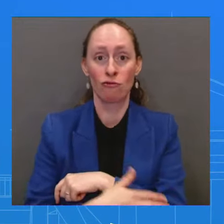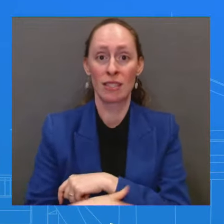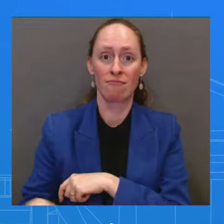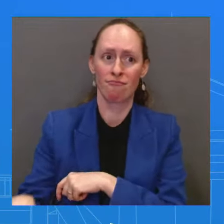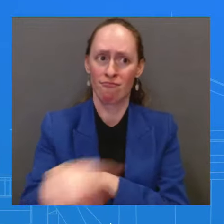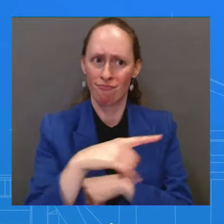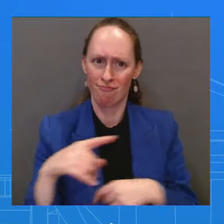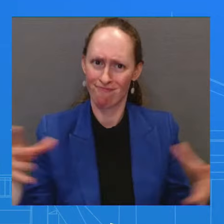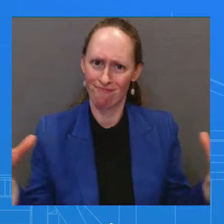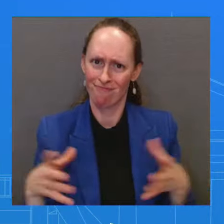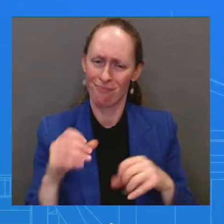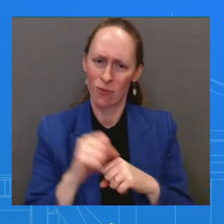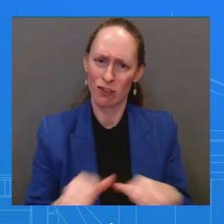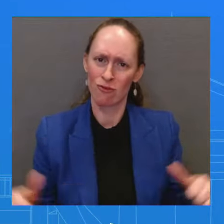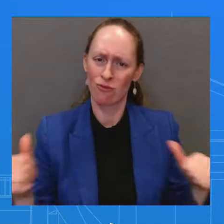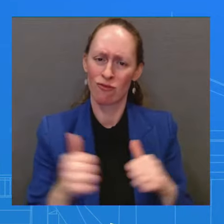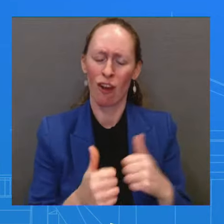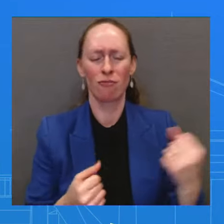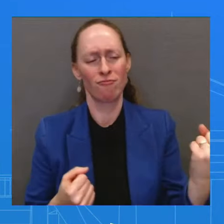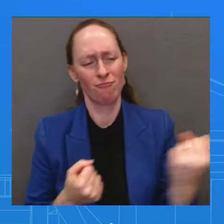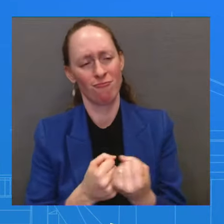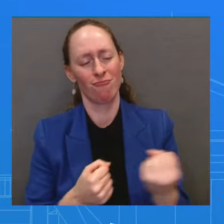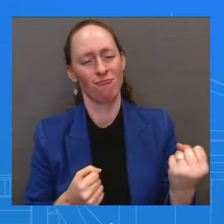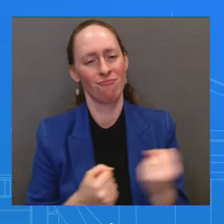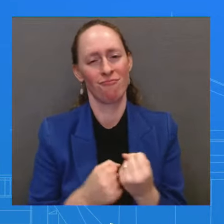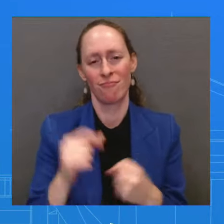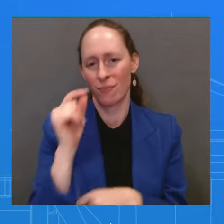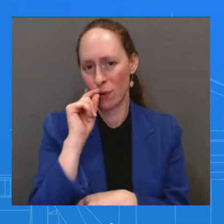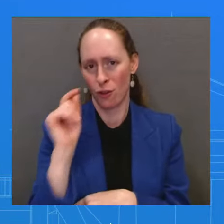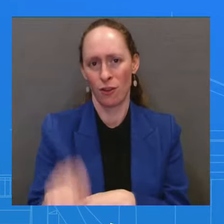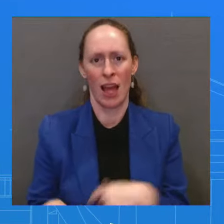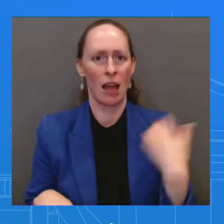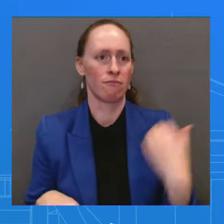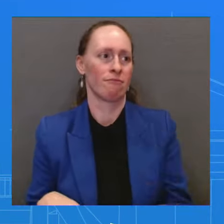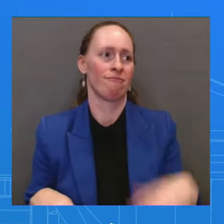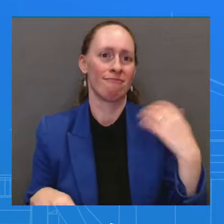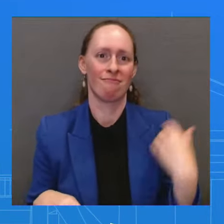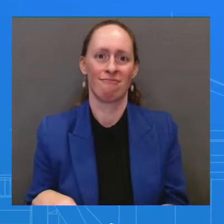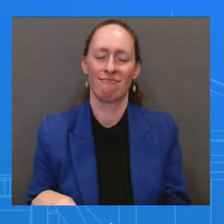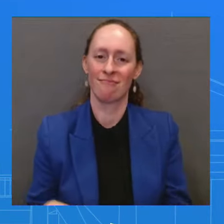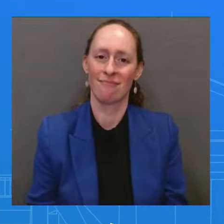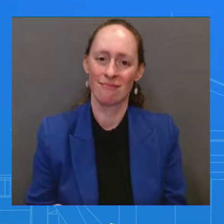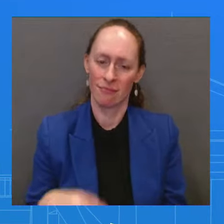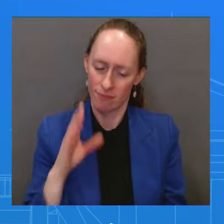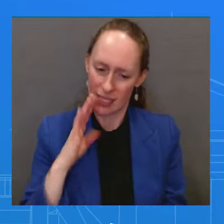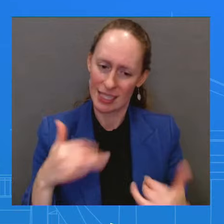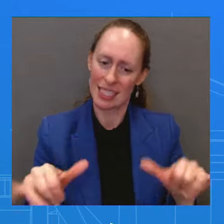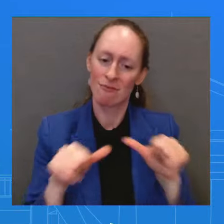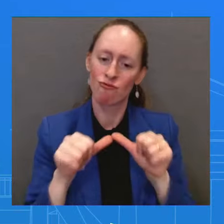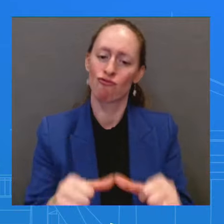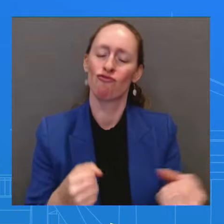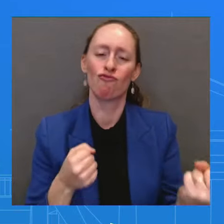as they stand up against Russian aggression. And he even said -- and went further and said that to walk away from that --